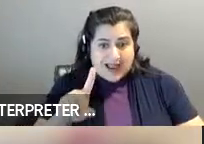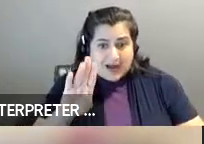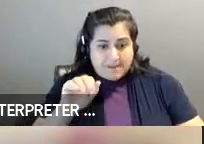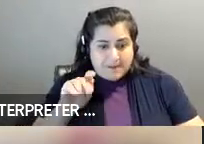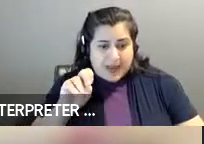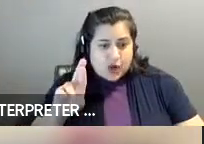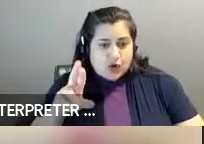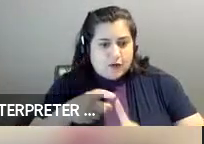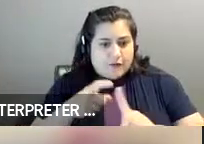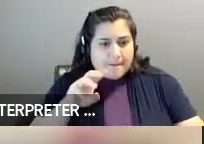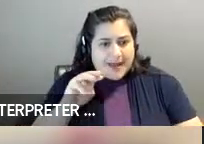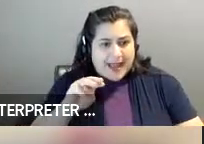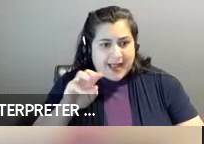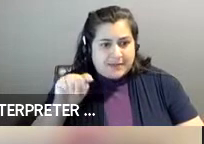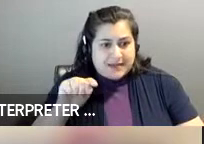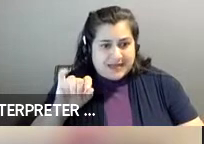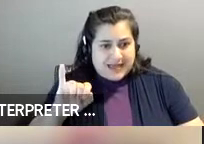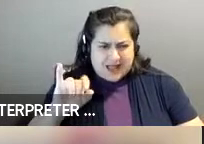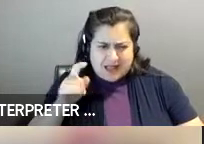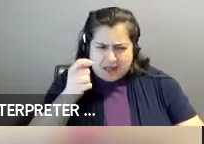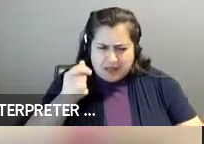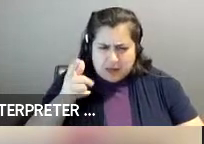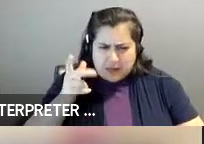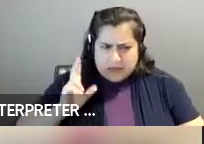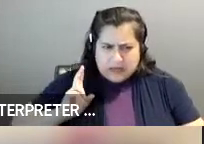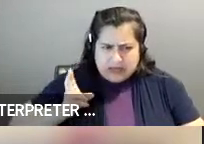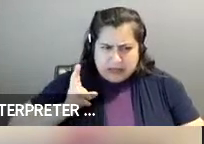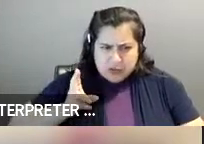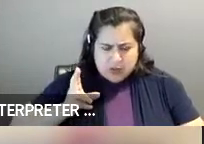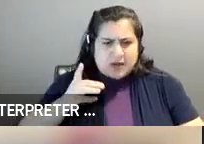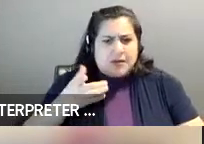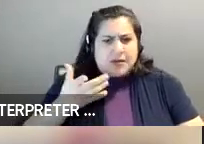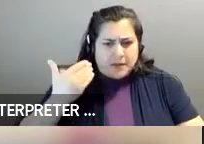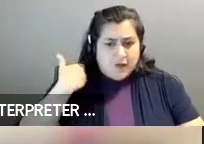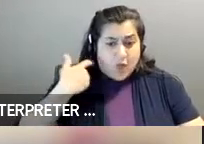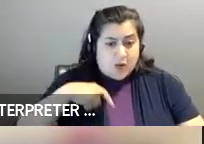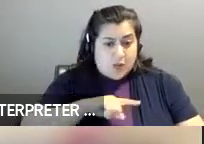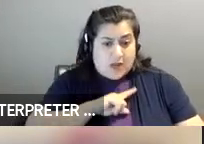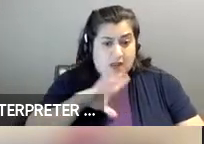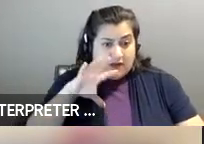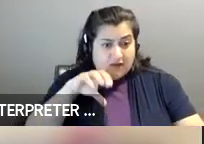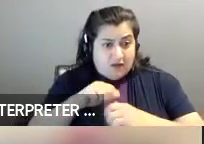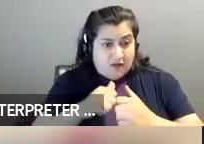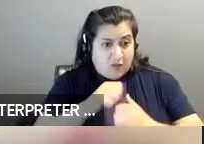Just a little history after, when we were part of the Access Board and we, the decision